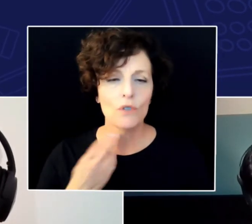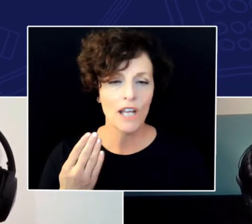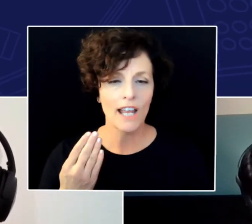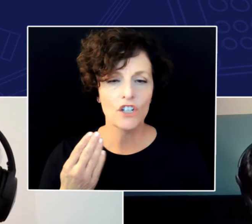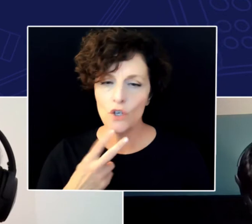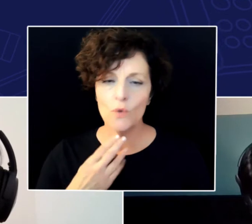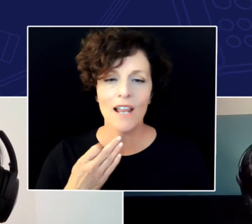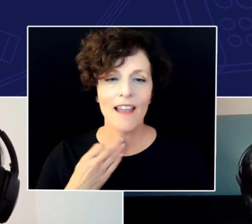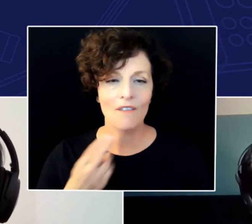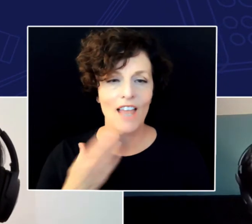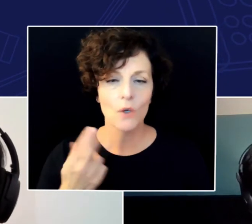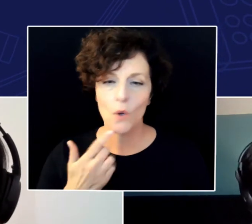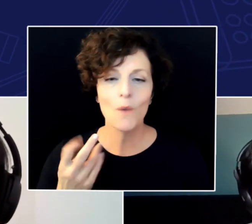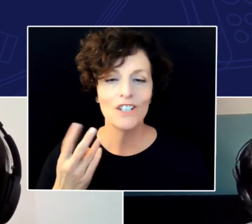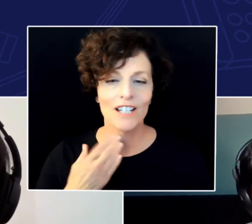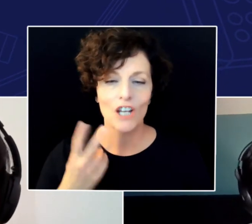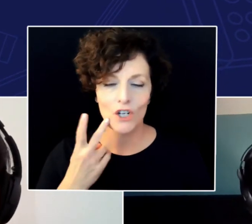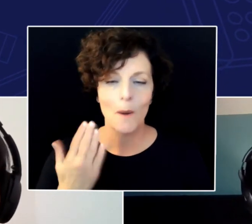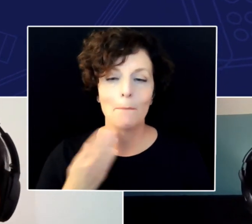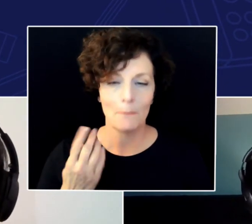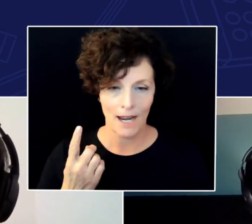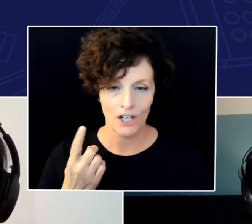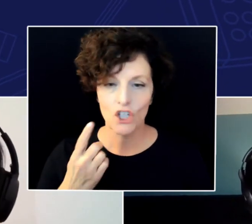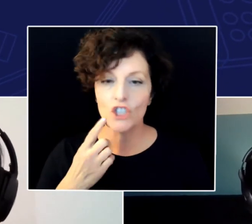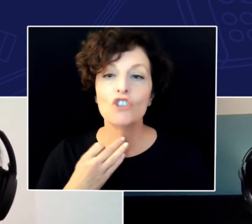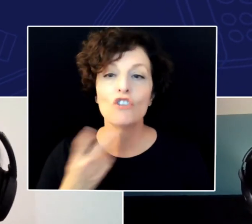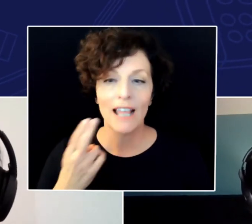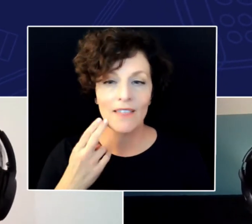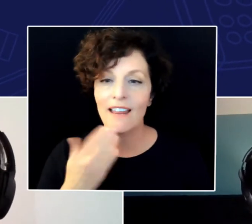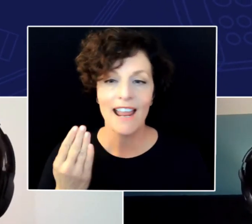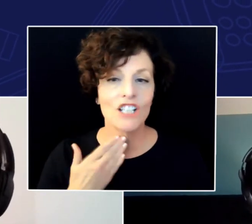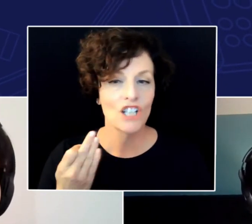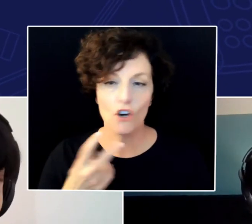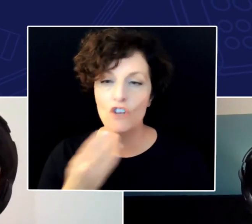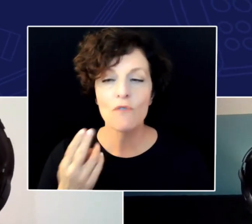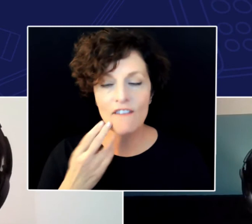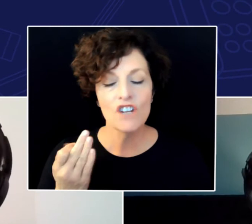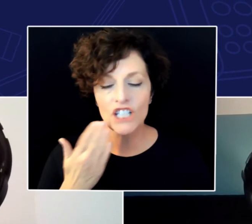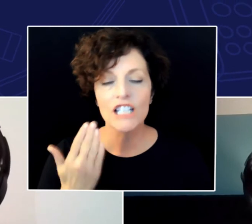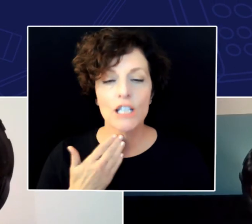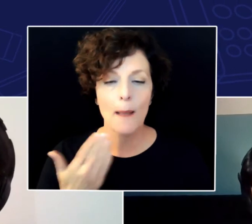You can have that question in your mind during the entire university time,